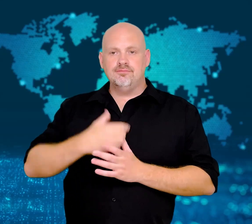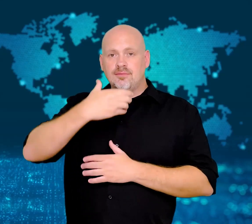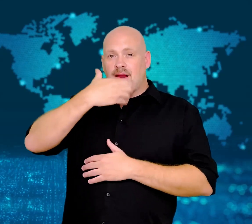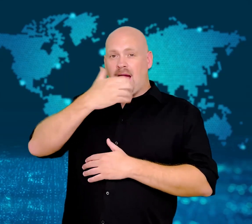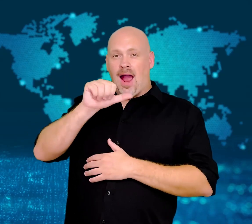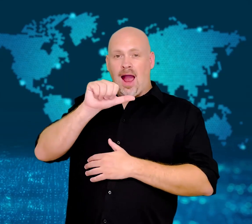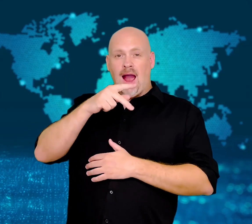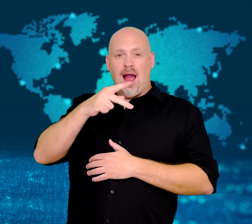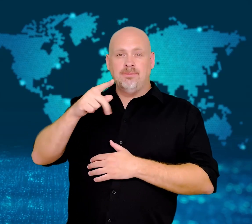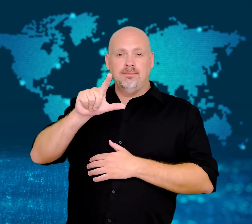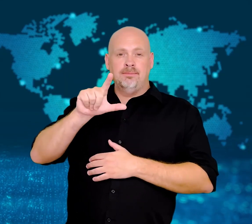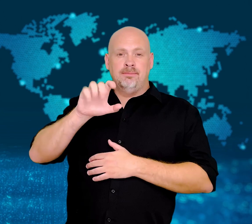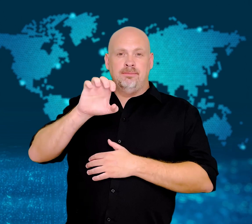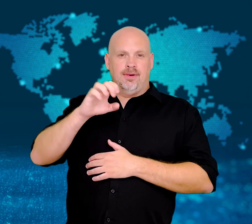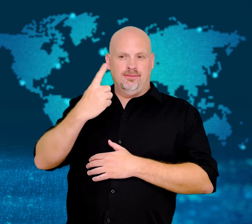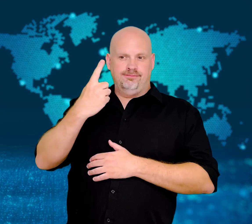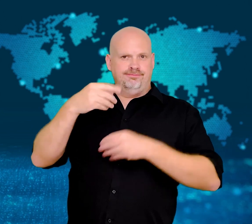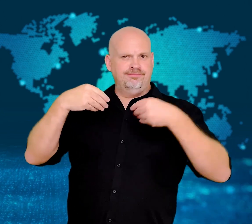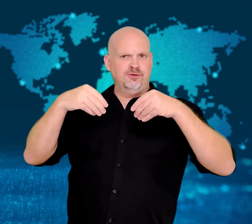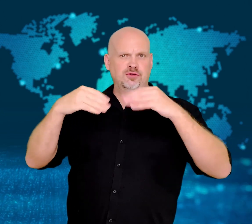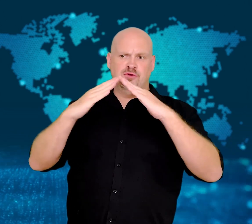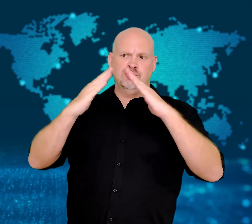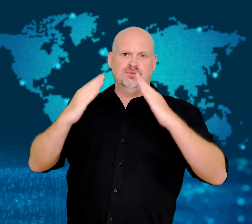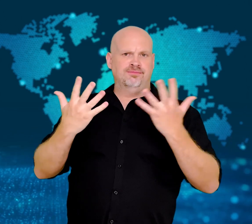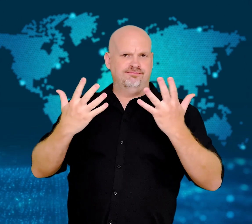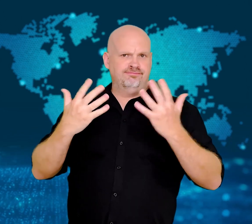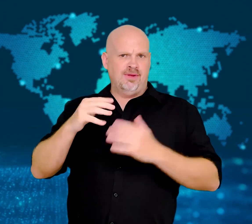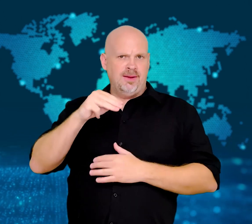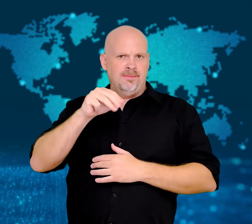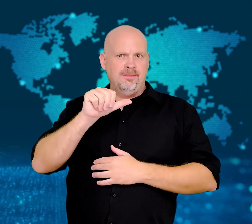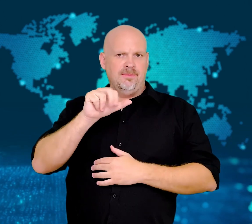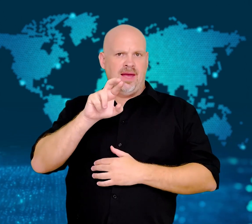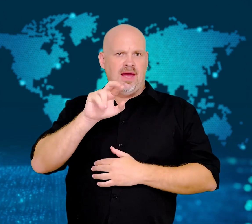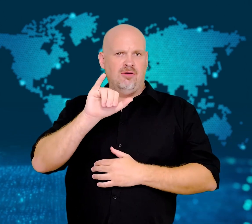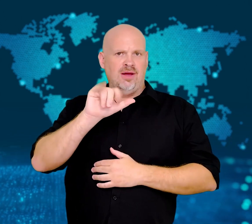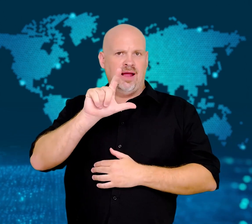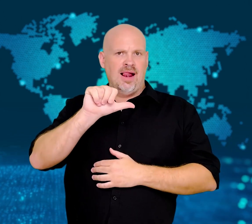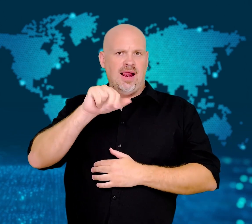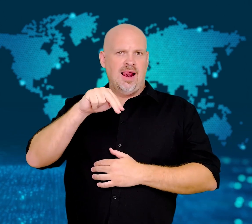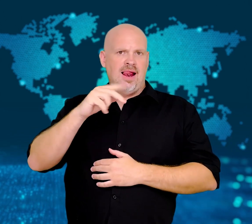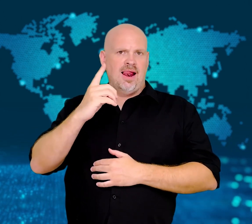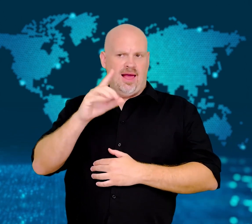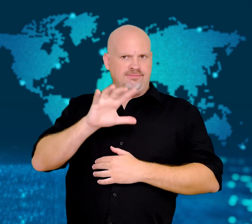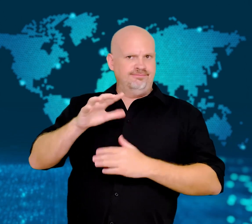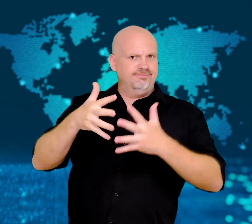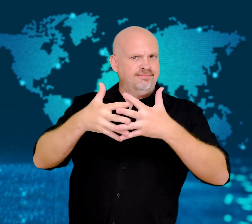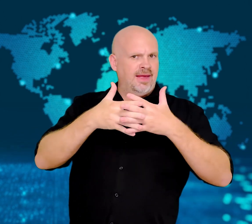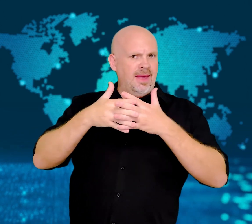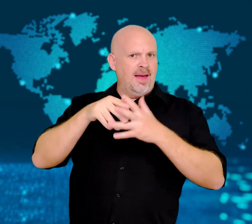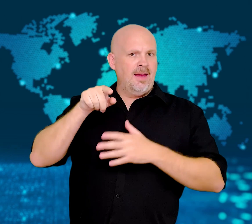[GAVIN]: Workers at an Apple store in Maryland, US voted